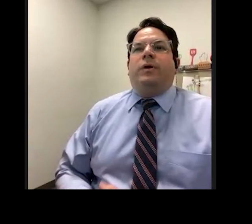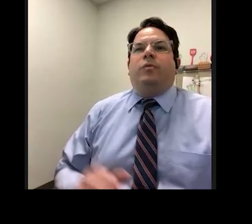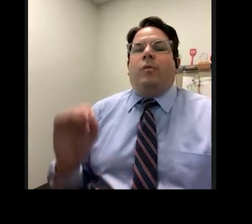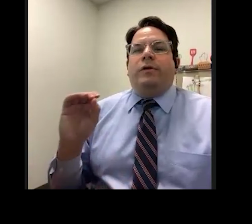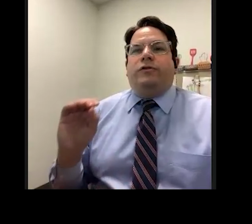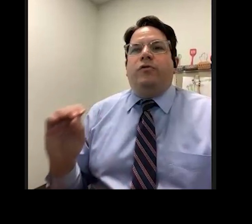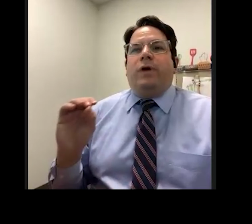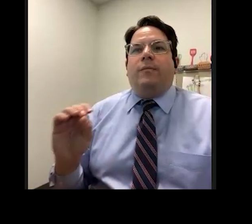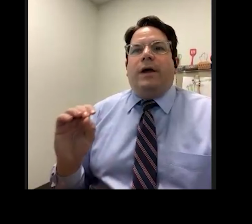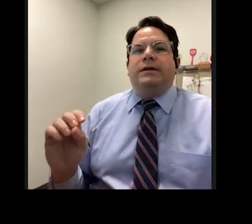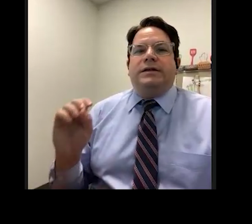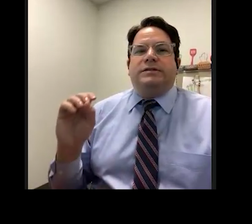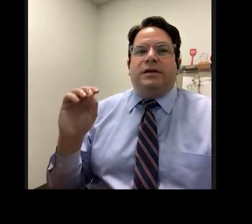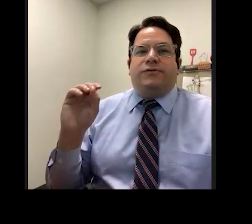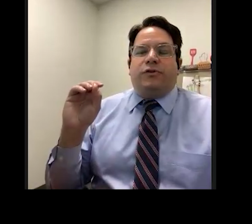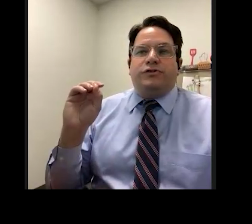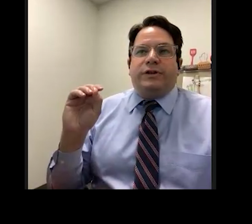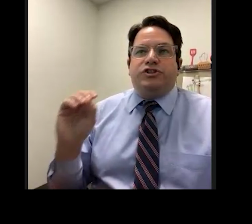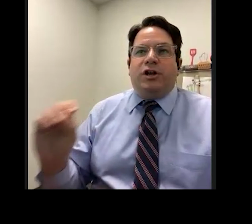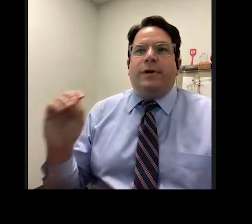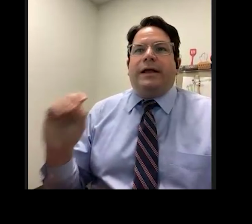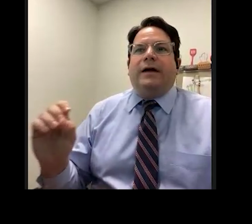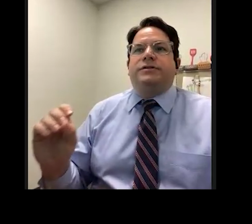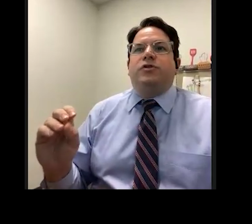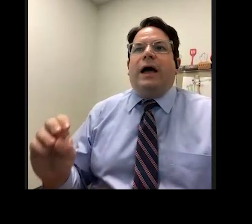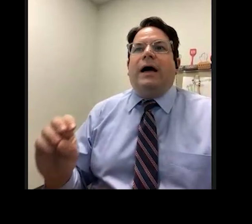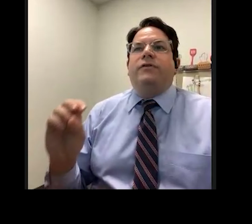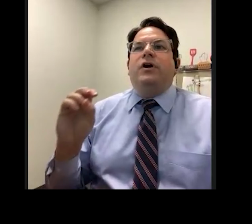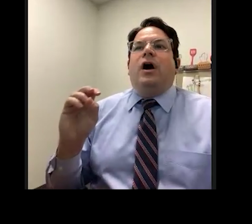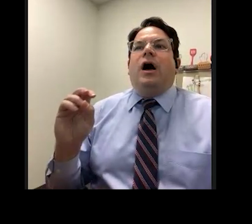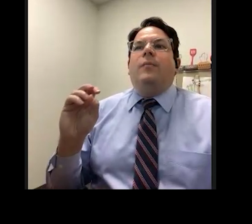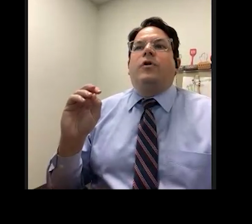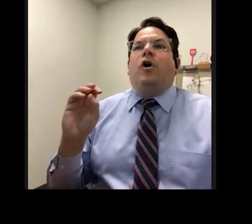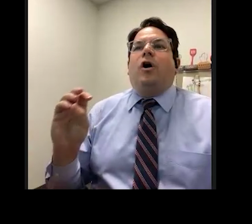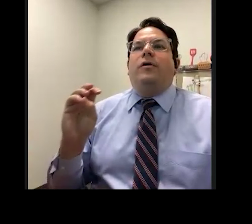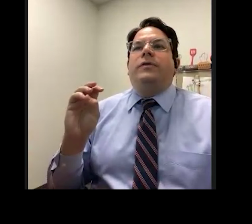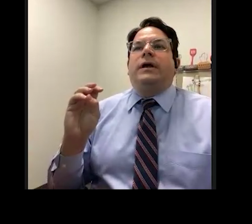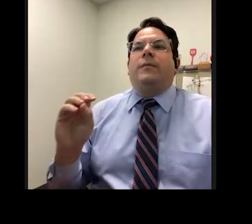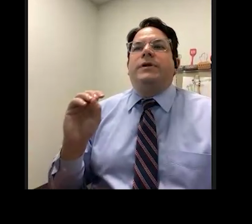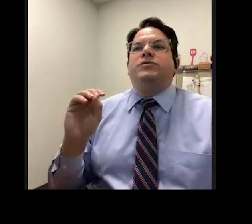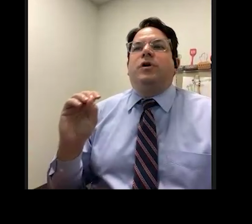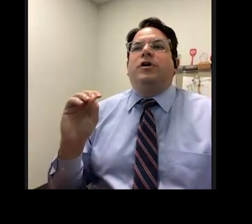But what we do recommend is for those legitimate accounts that you have, call the companies